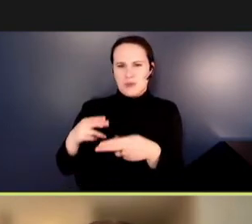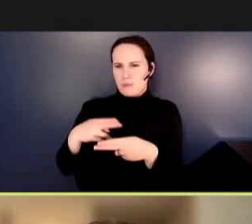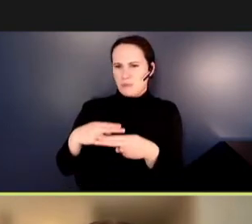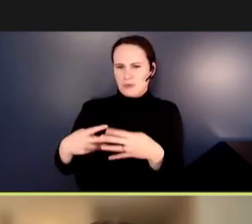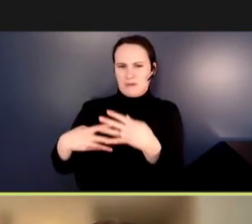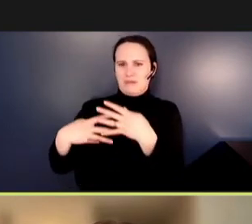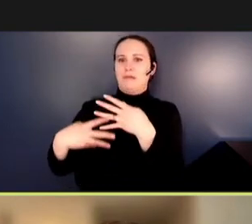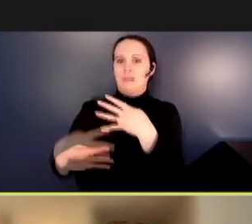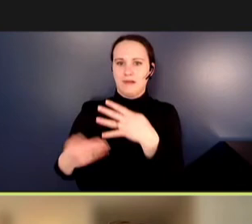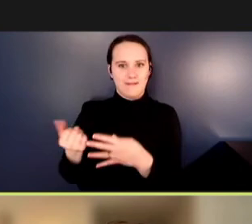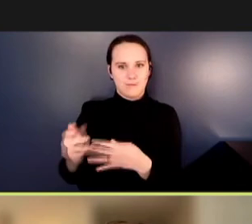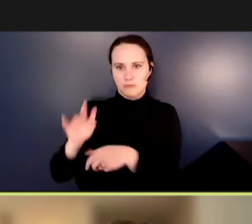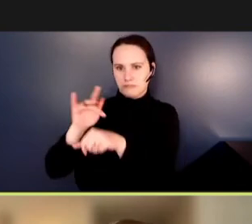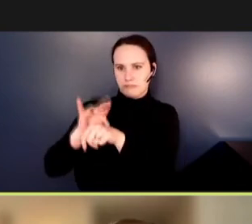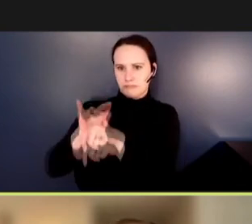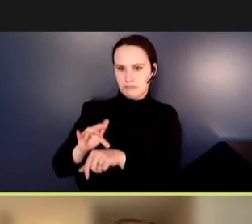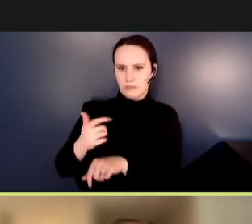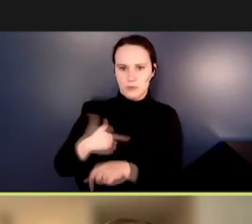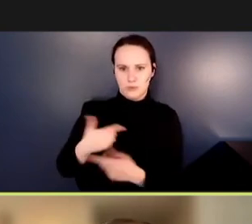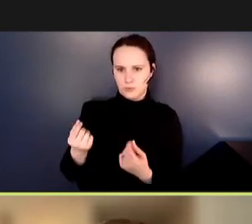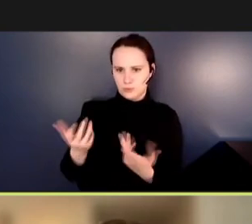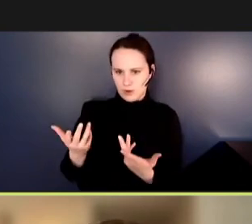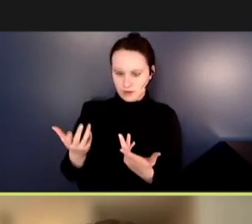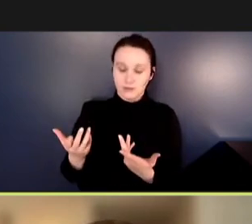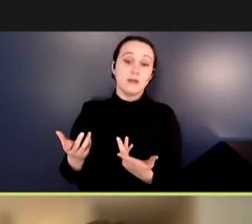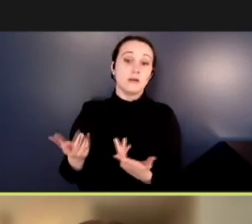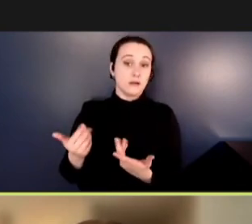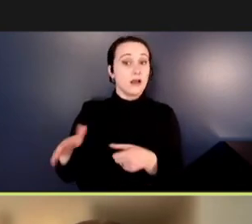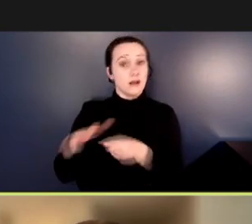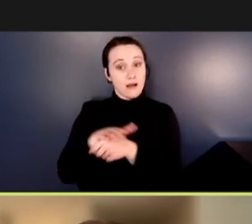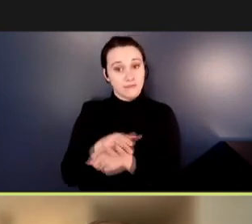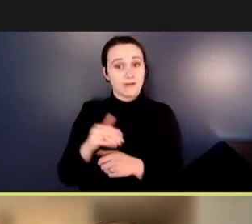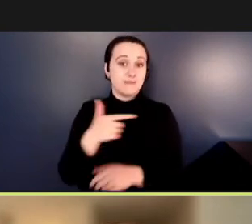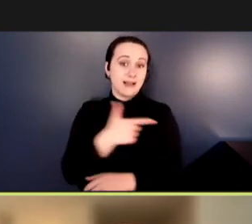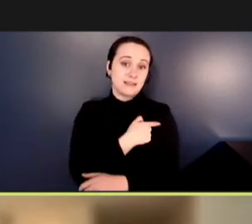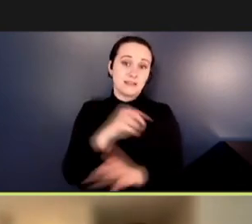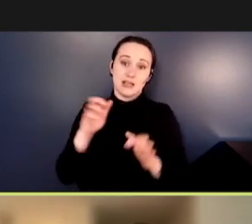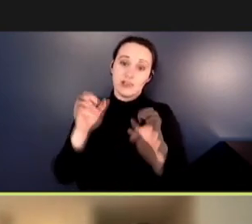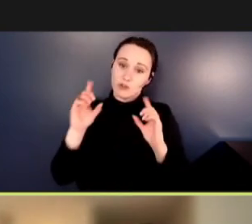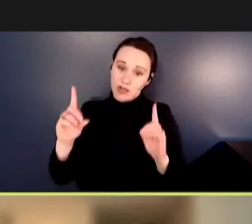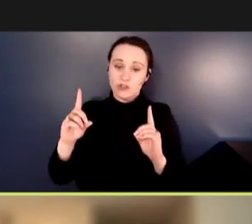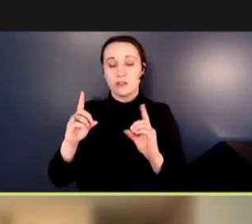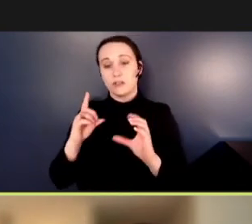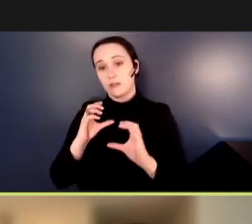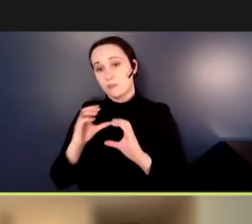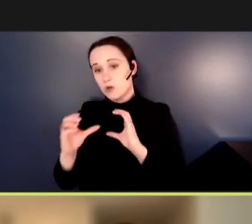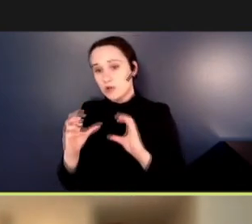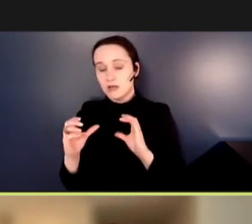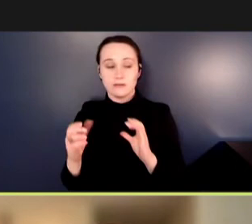the program, but covering vaccine education and communication, covering data systems,